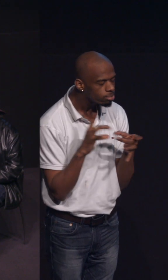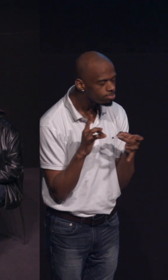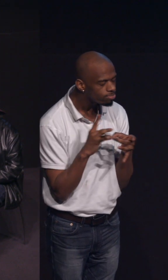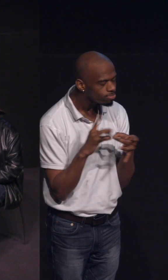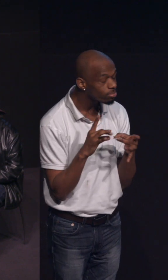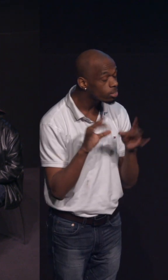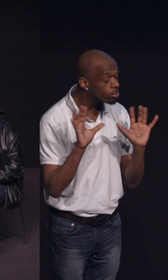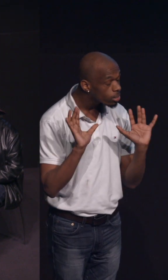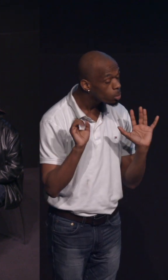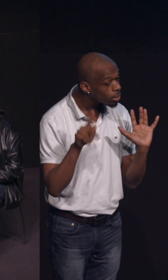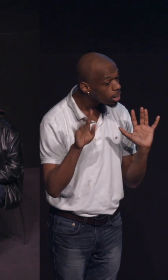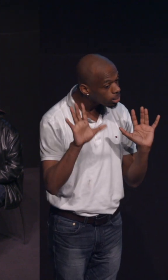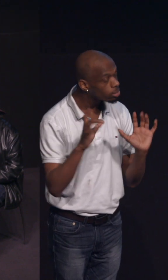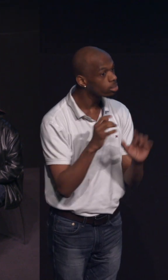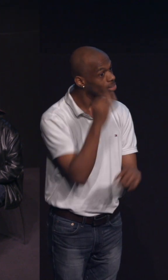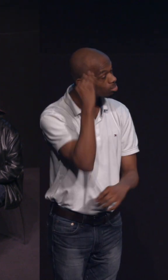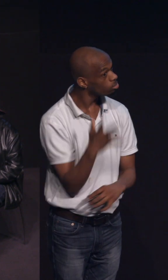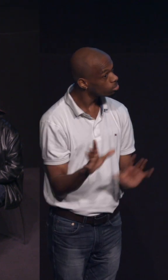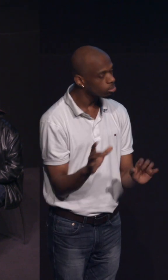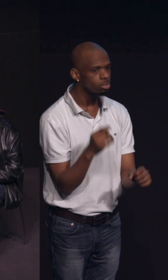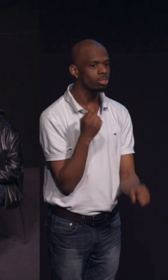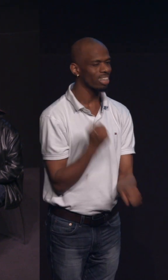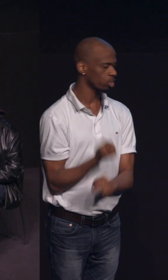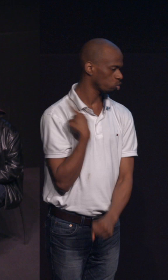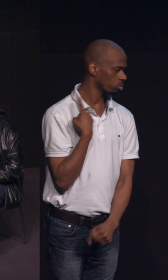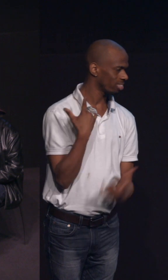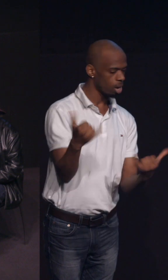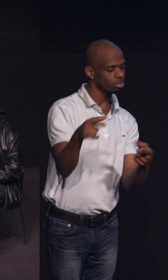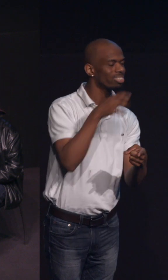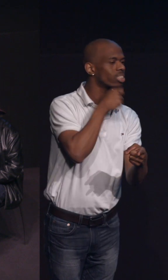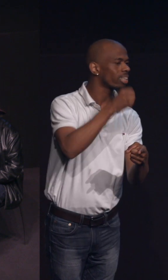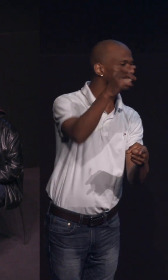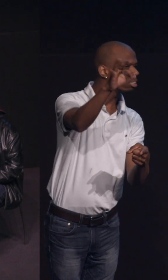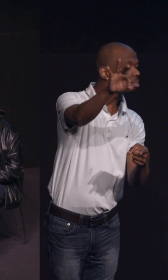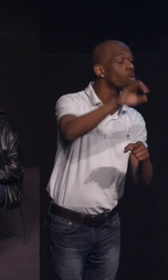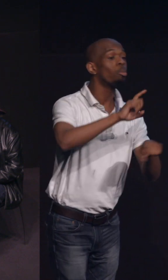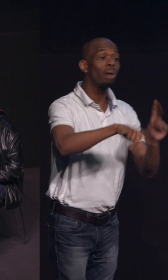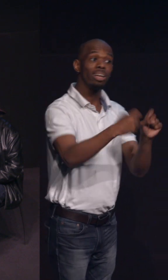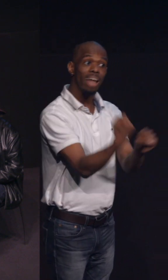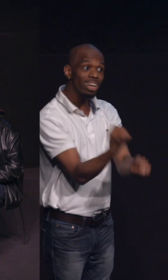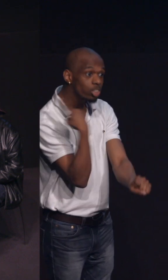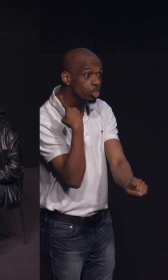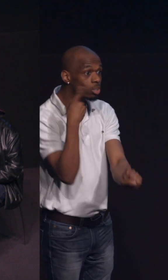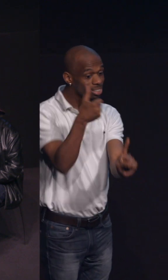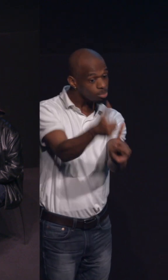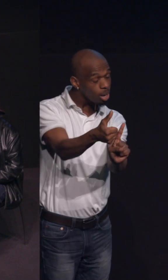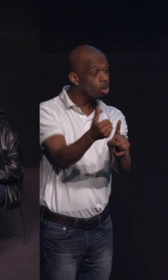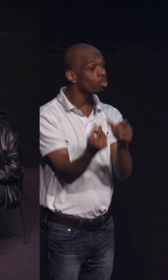But last year, he's 19 now, last year he grew his first whole